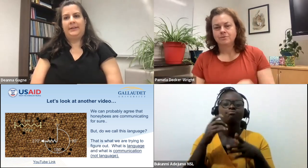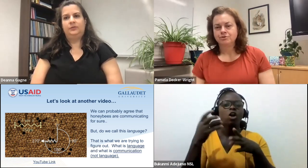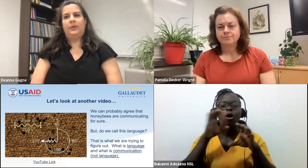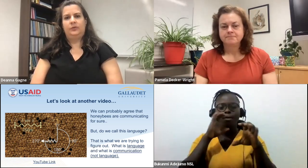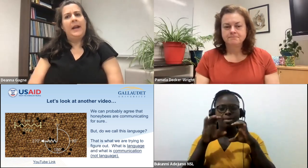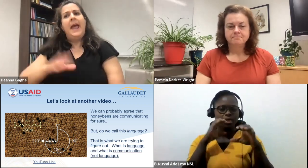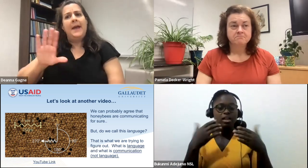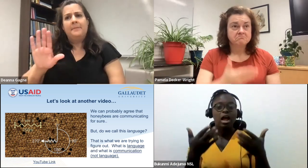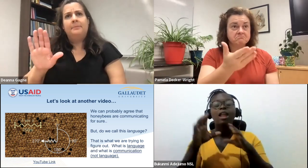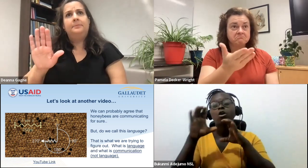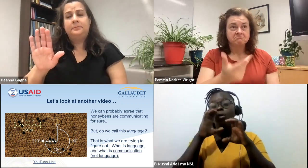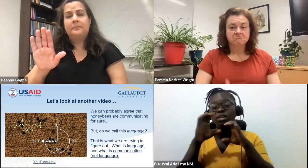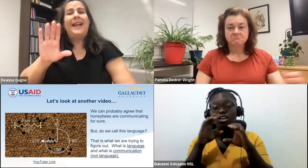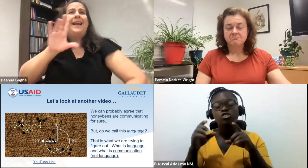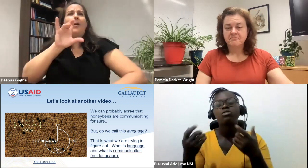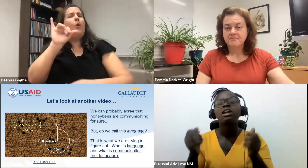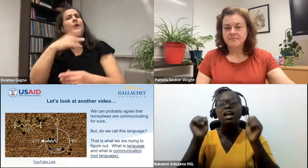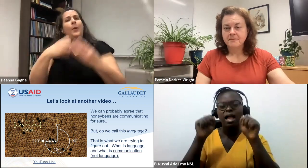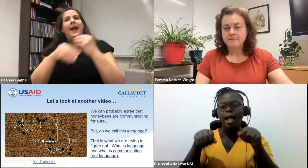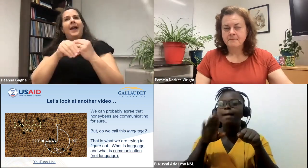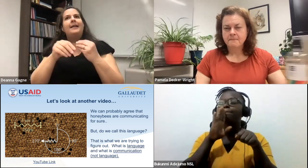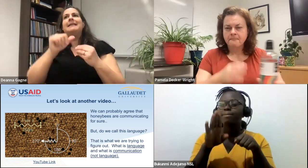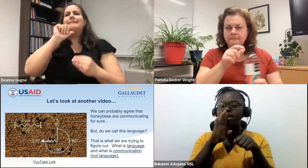But linguistic features might not always be there.